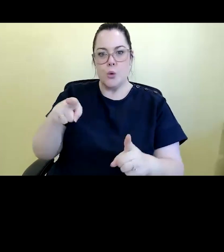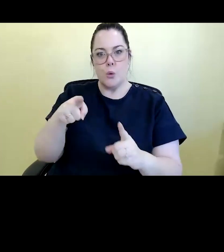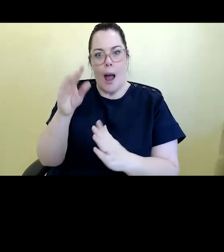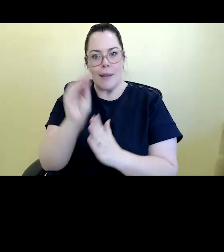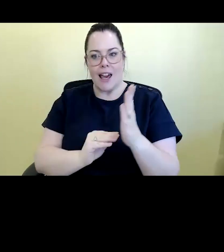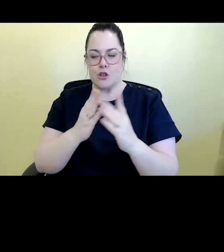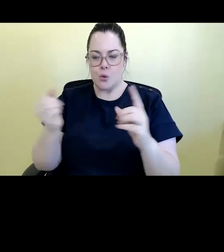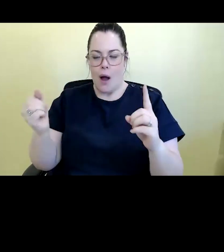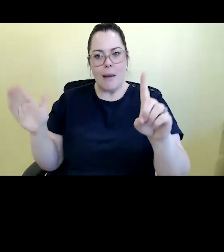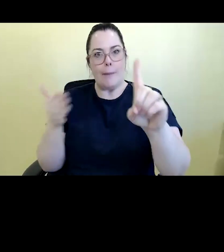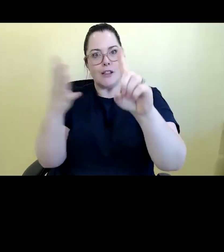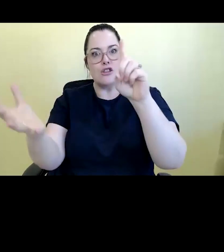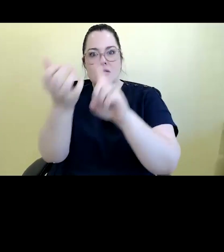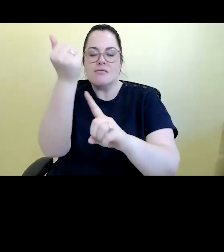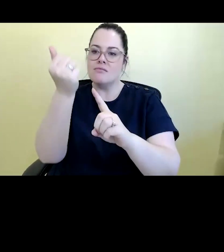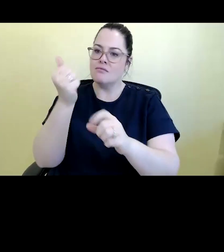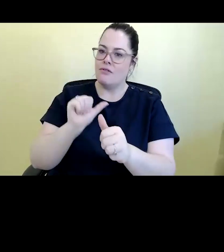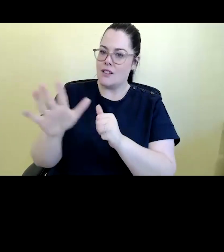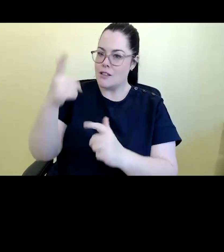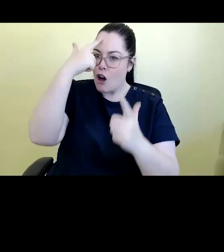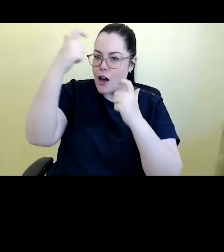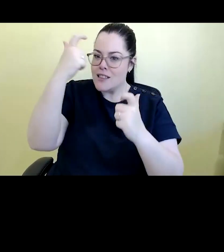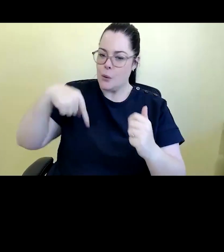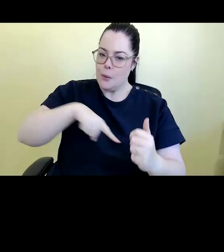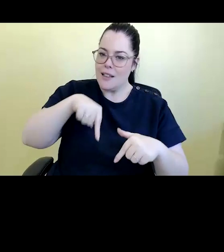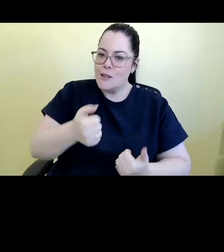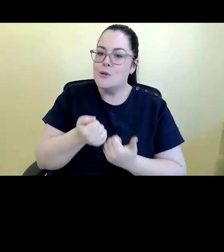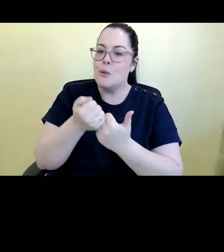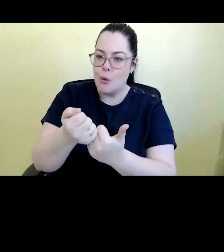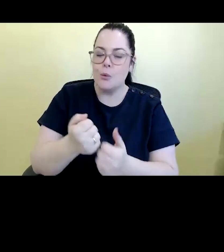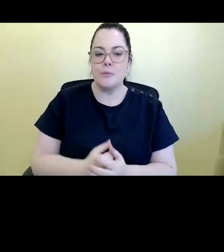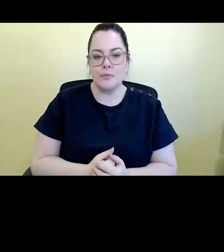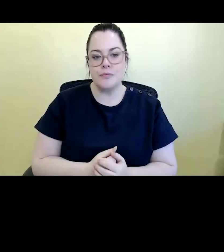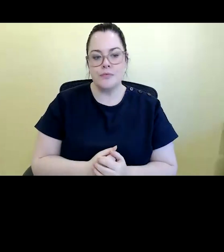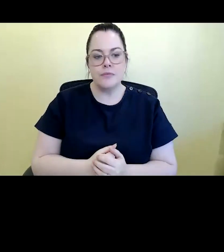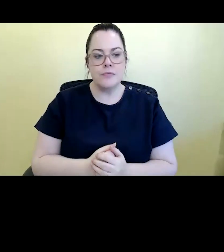and to support the artistic team's success within this. McCullough, is there anything you want to